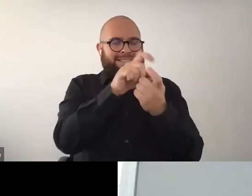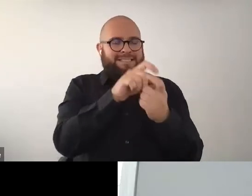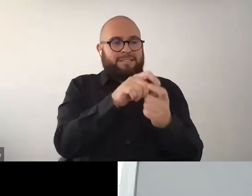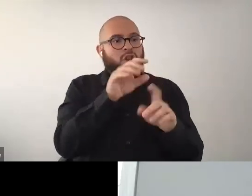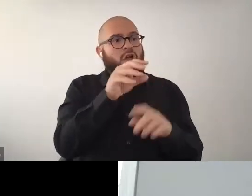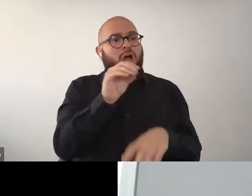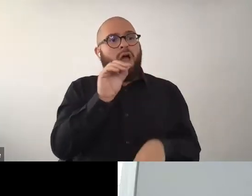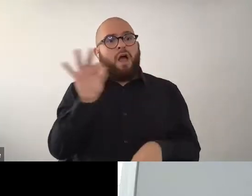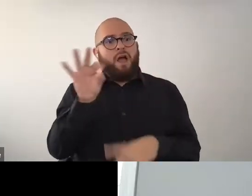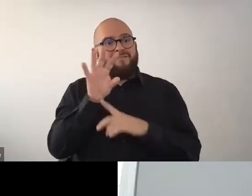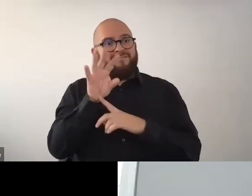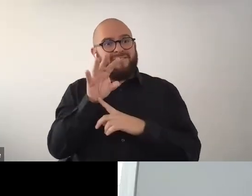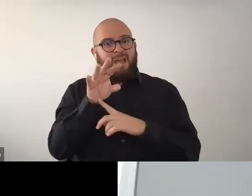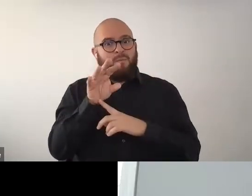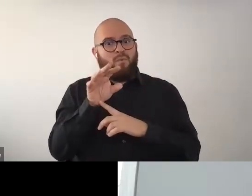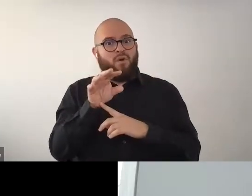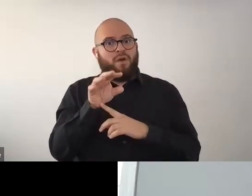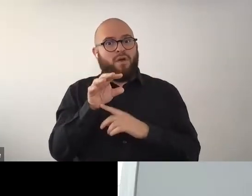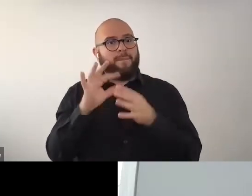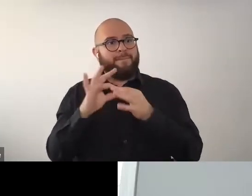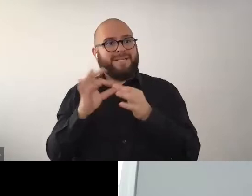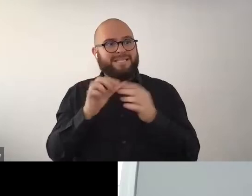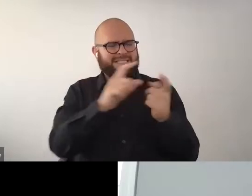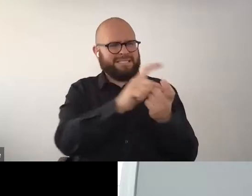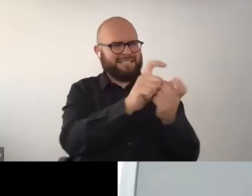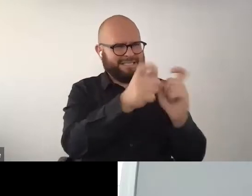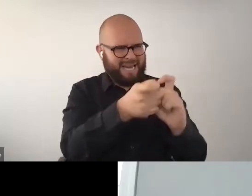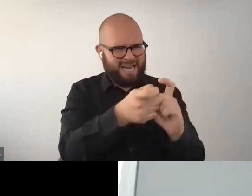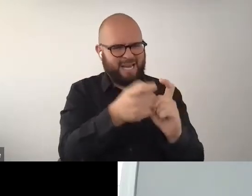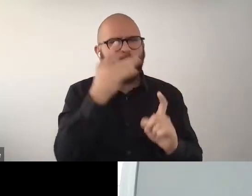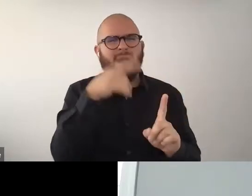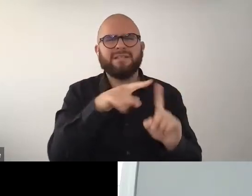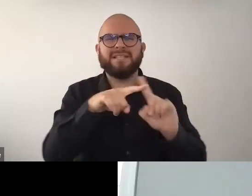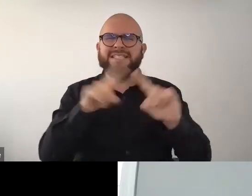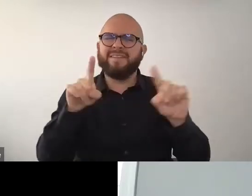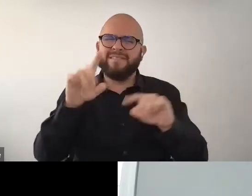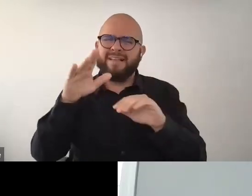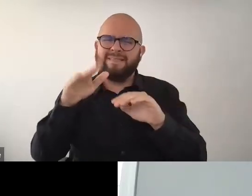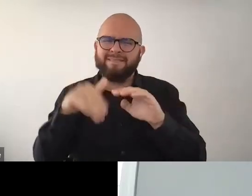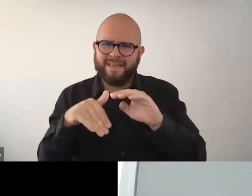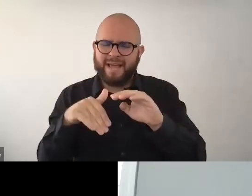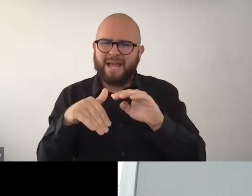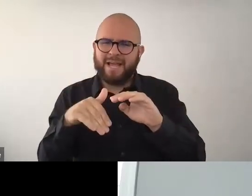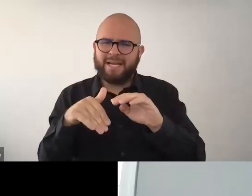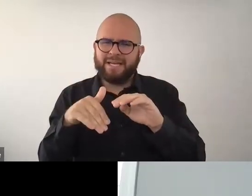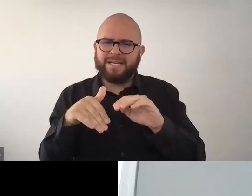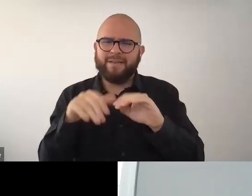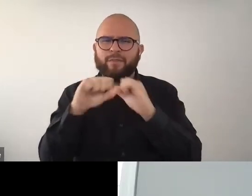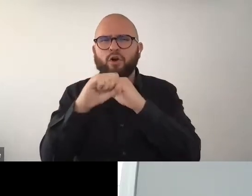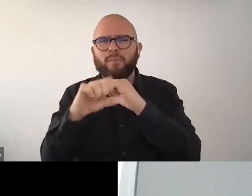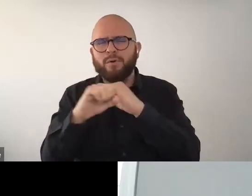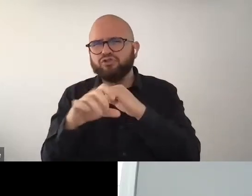different from a change to the commercial message an unpermitted edit? And you've talked about it,